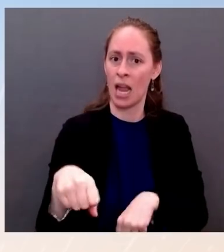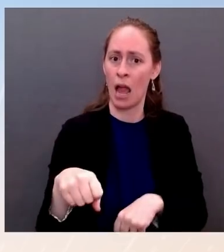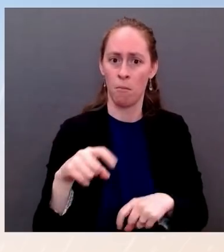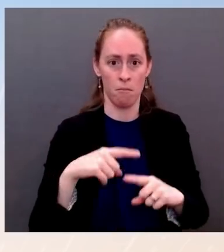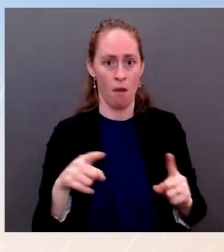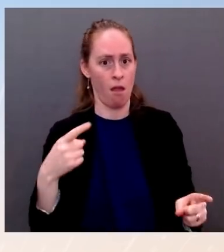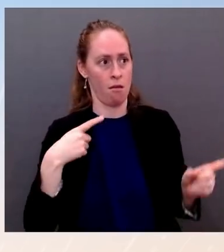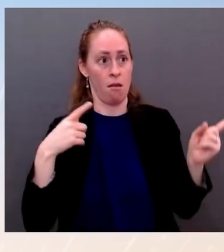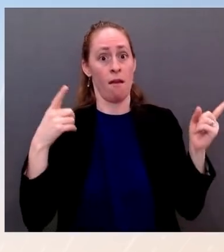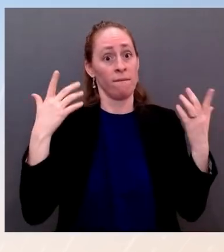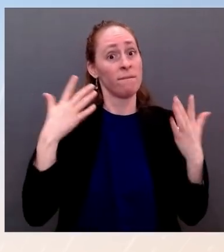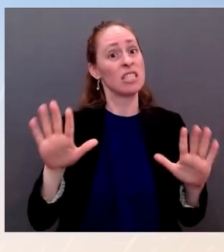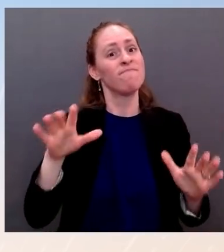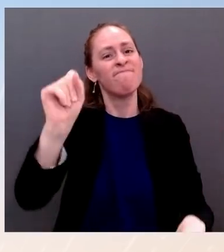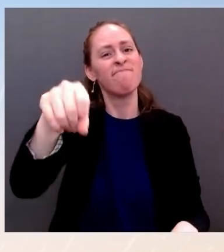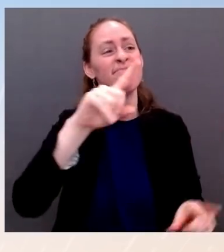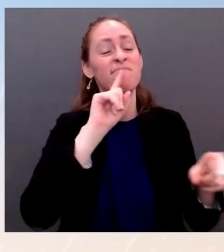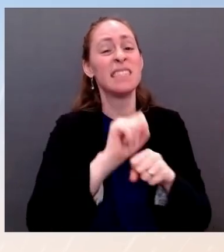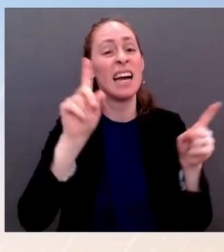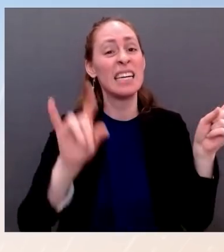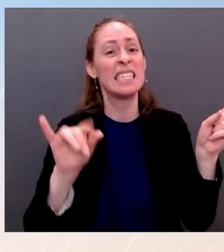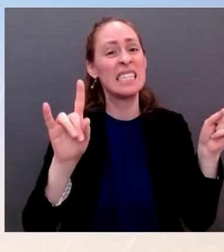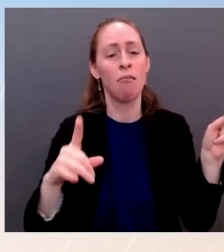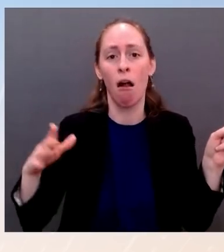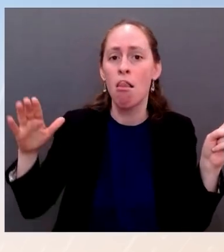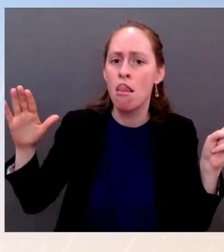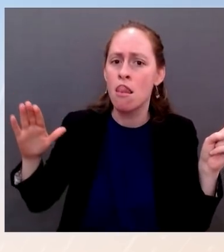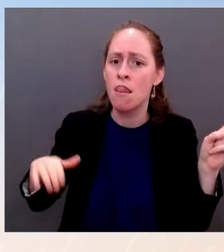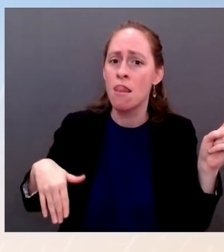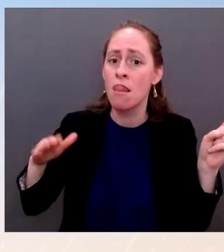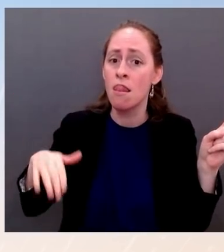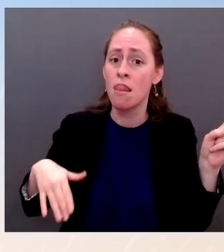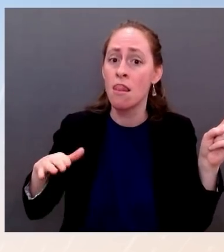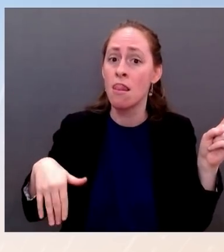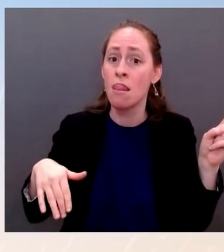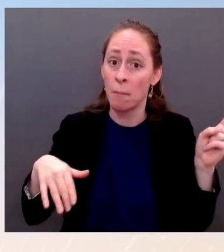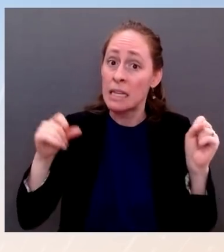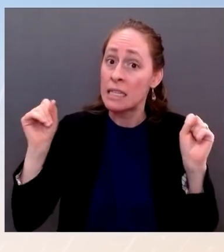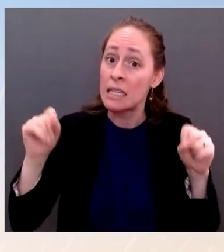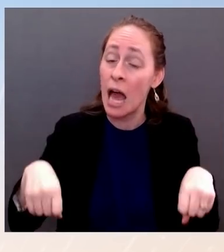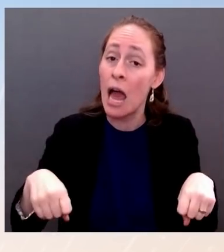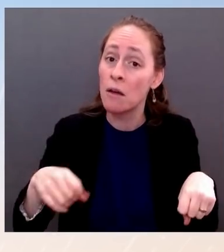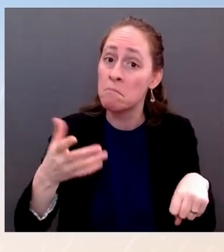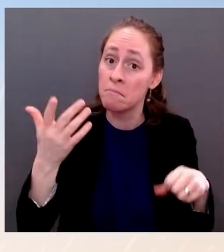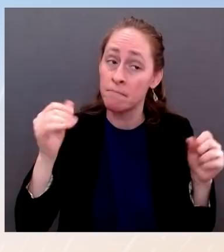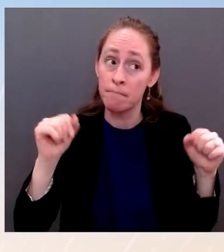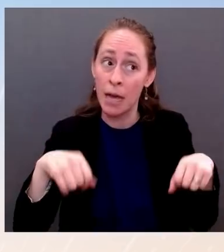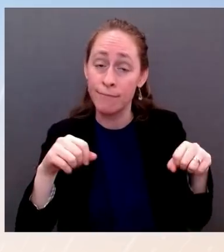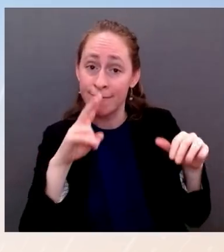It may well happen. It may well happen soon. But we are not saying -- I think the way that you've just characterized it --